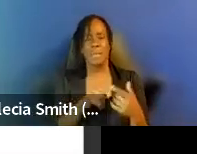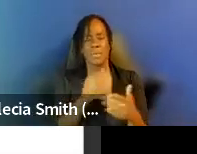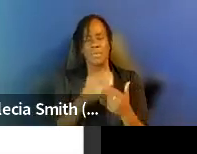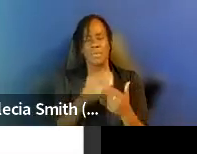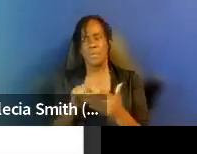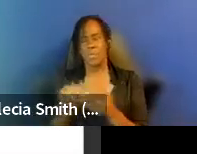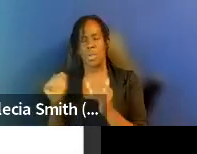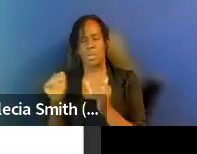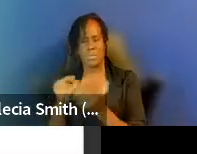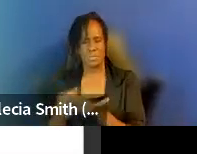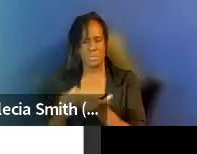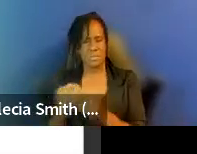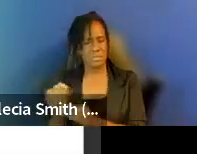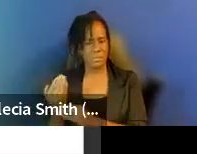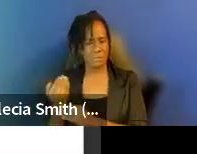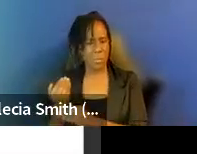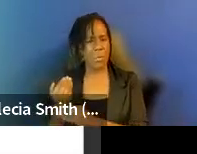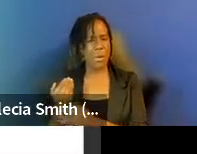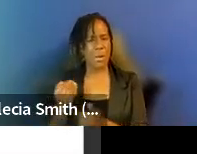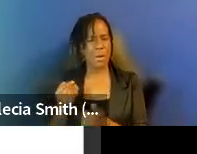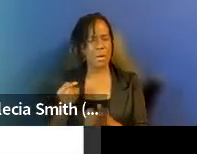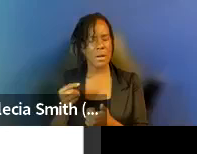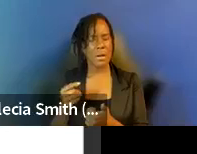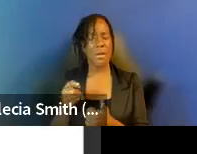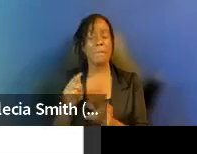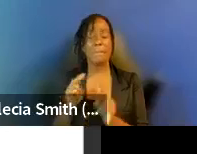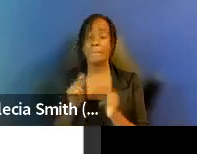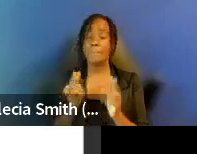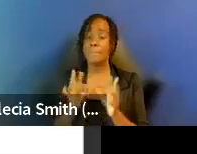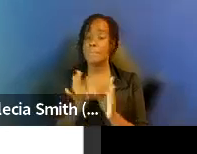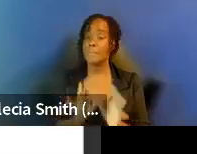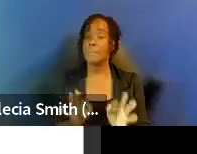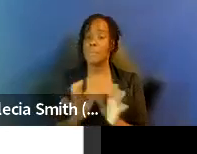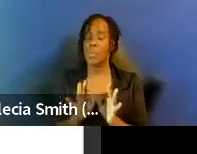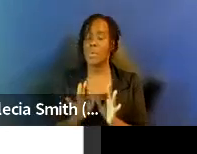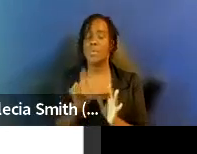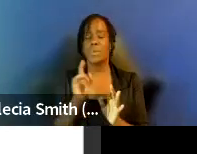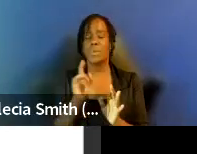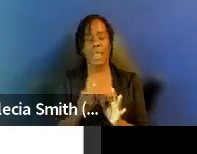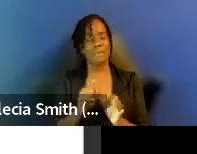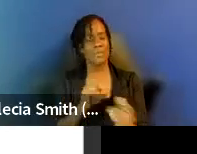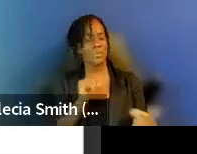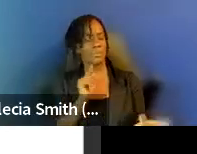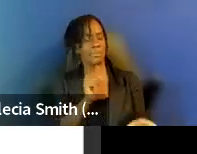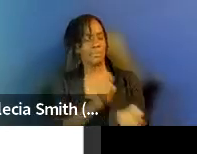This last one that I actually had at the top of the slide is about adopting telehealth